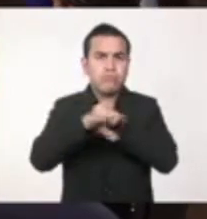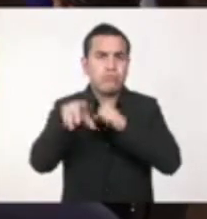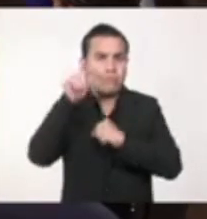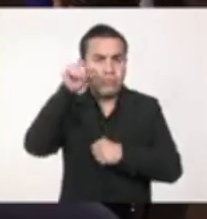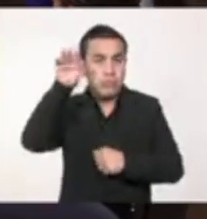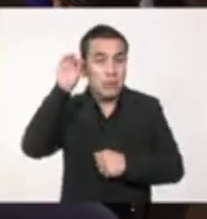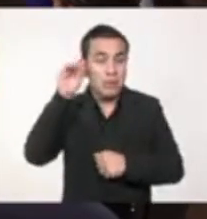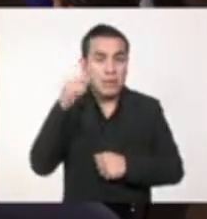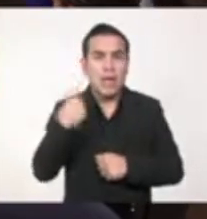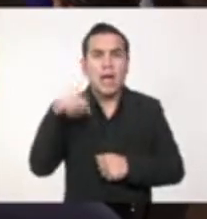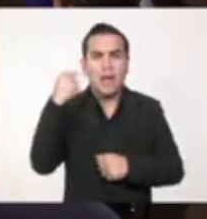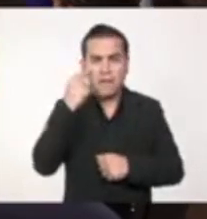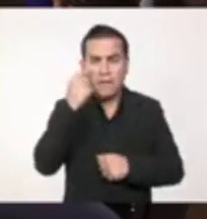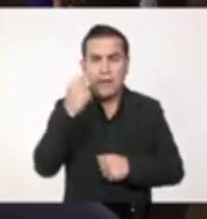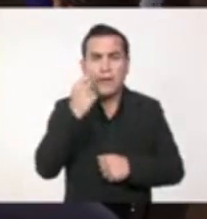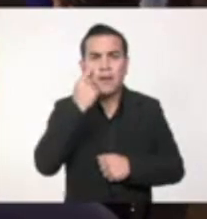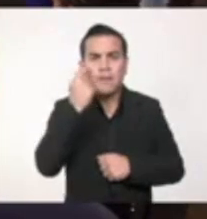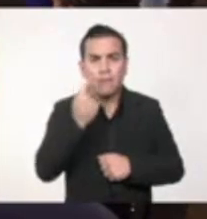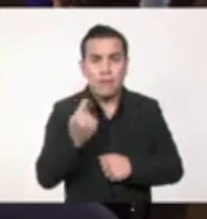they can look for it or they can put someone of their assistants to